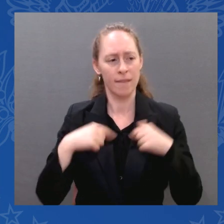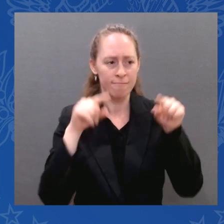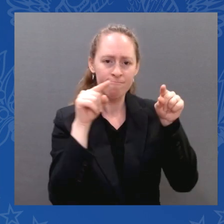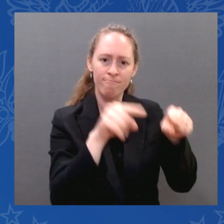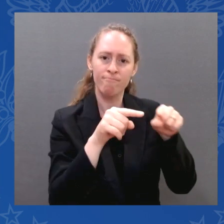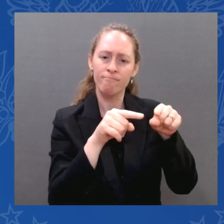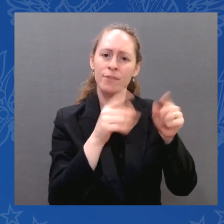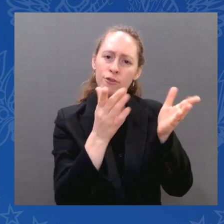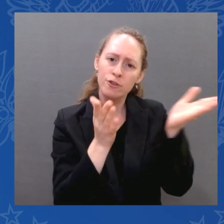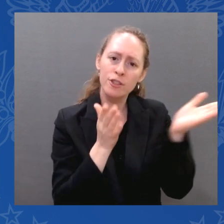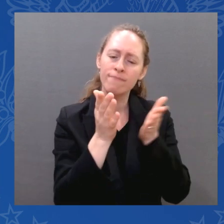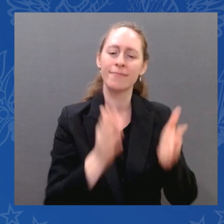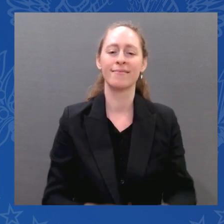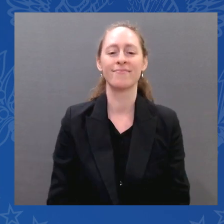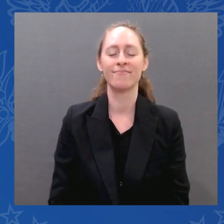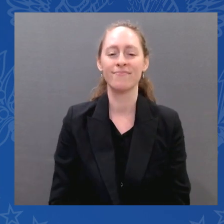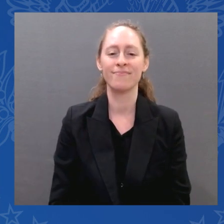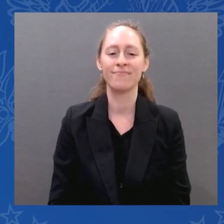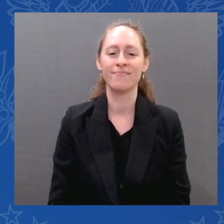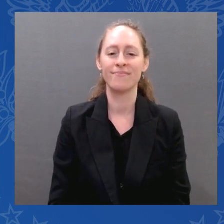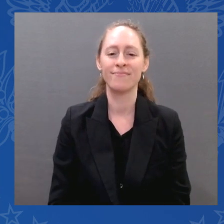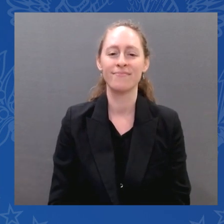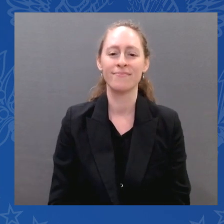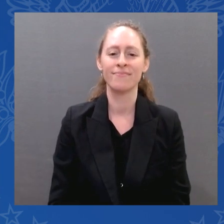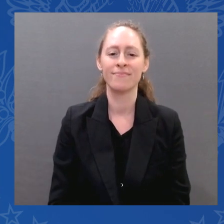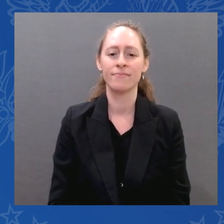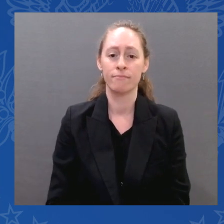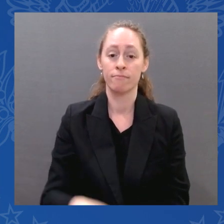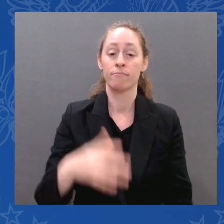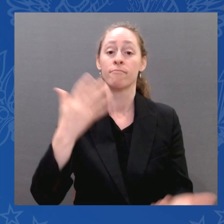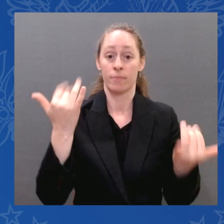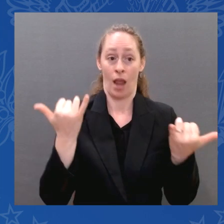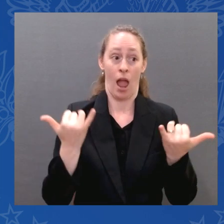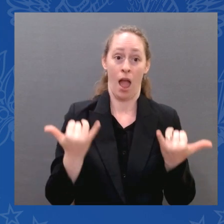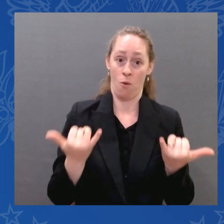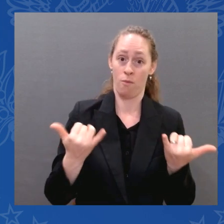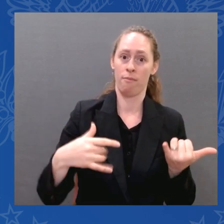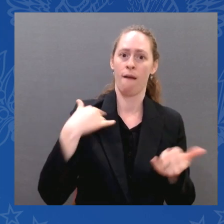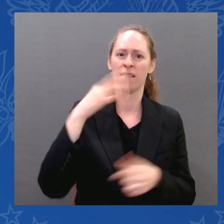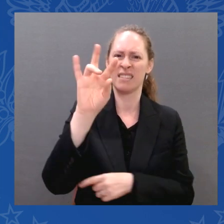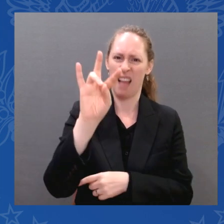Many of you come from -- from a war abroad, only to fight a battle of recovery at home.